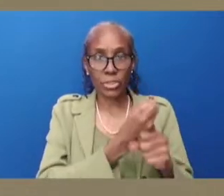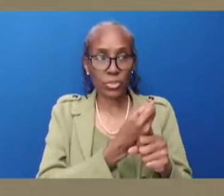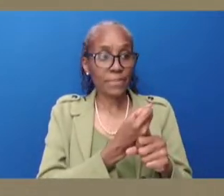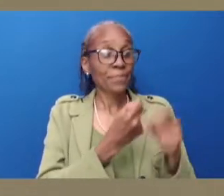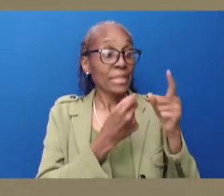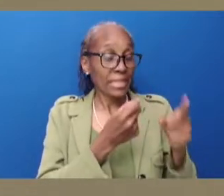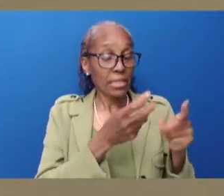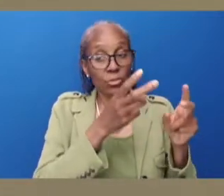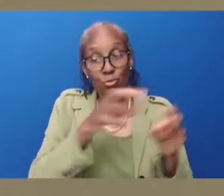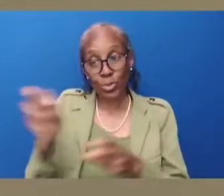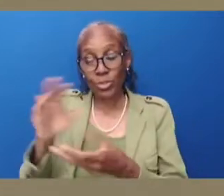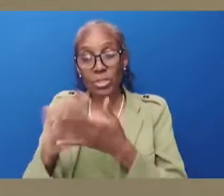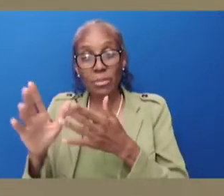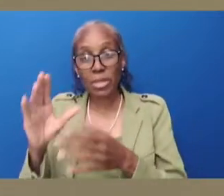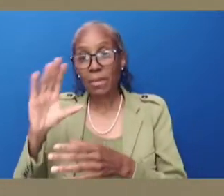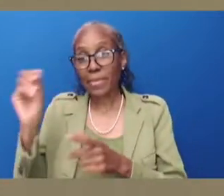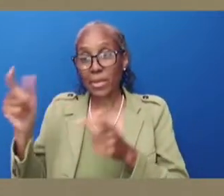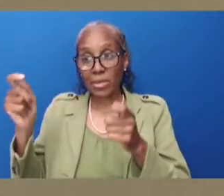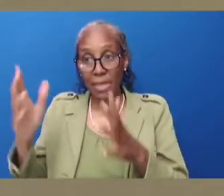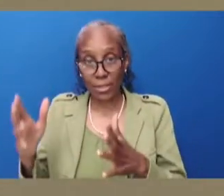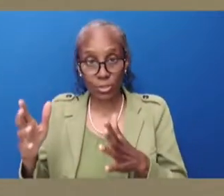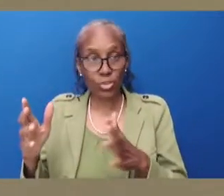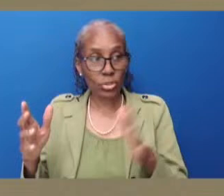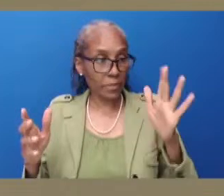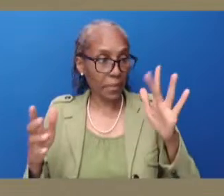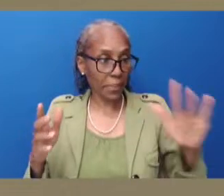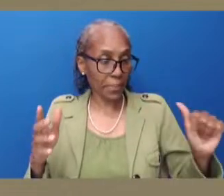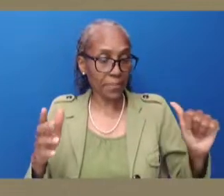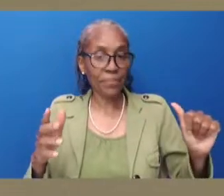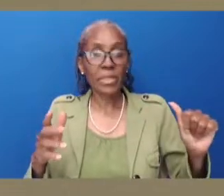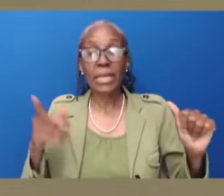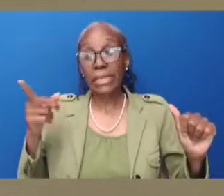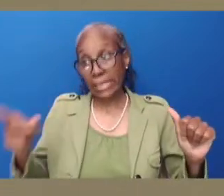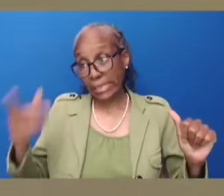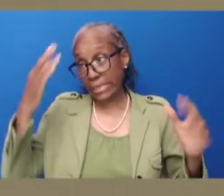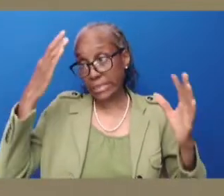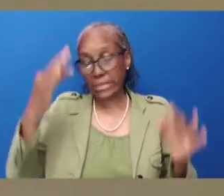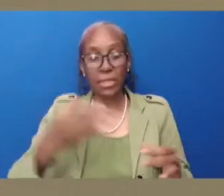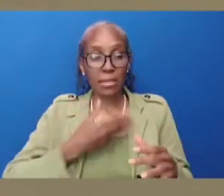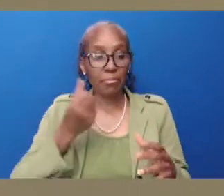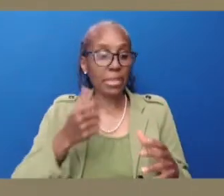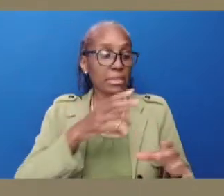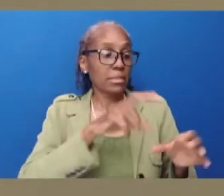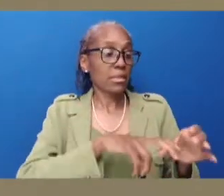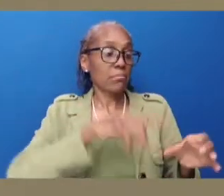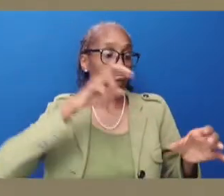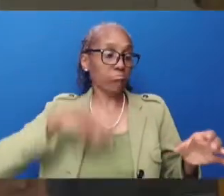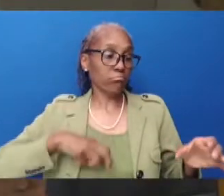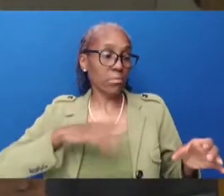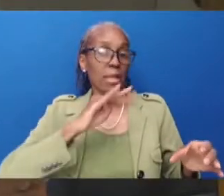BEEN SITTING IN THAT SEAT FOR A NUMBER OF YEARS AND NOW THAT